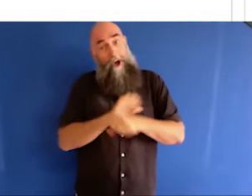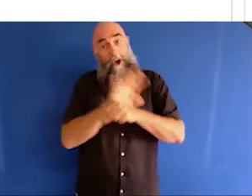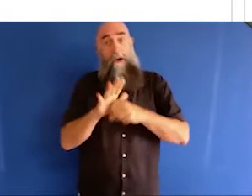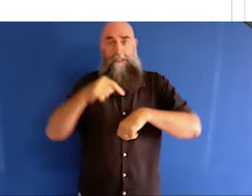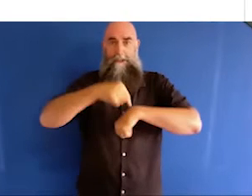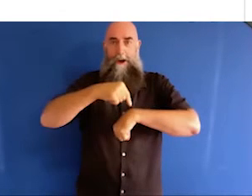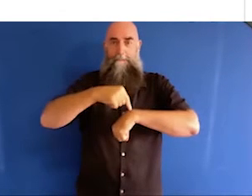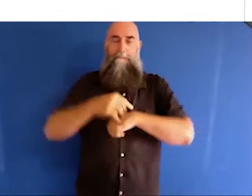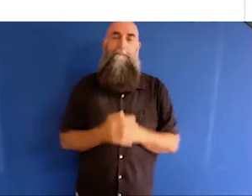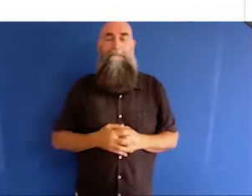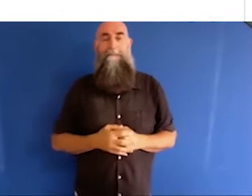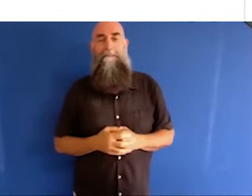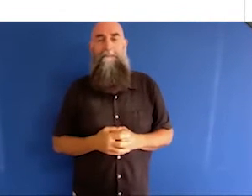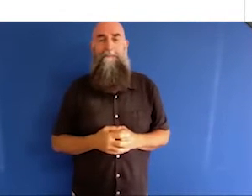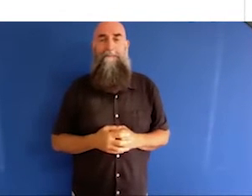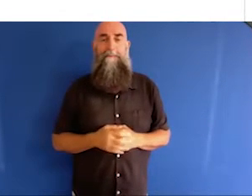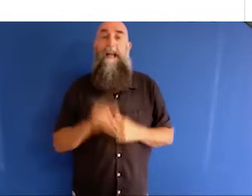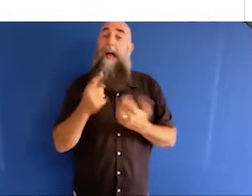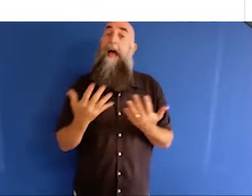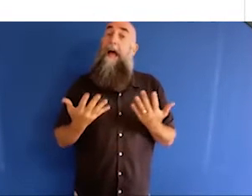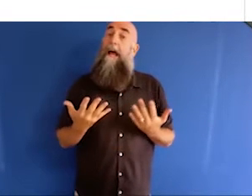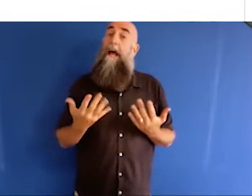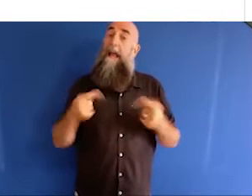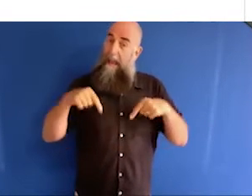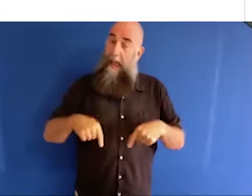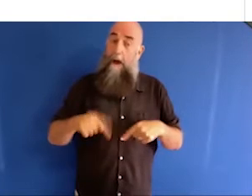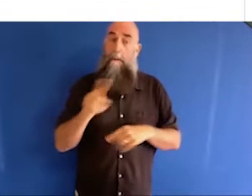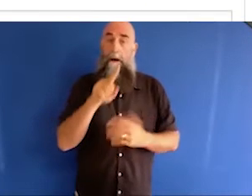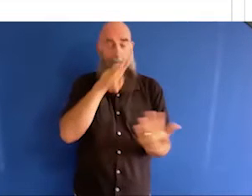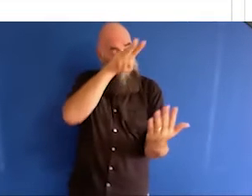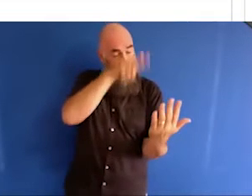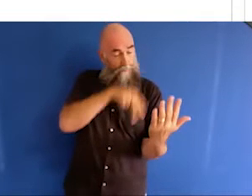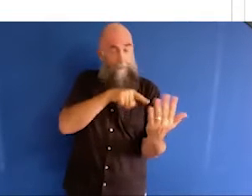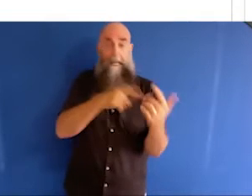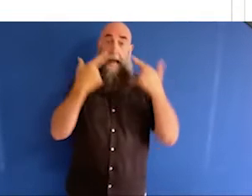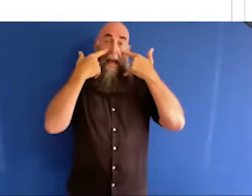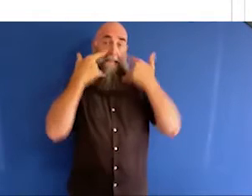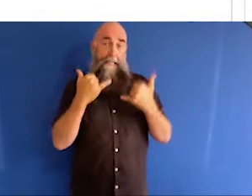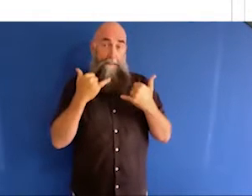Now we get into the part about the assessment criteria. So there's three assessment criteria.